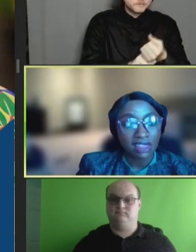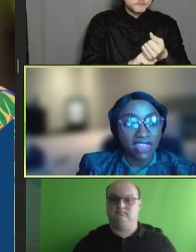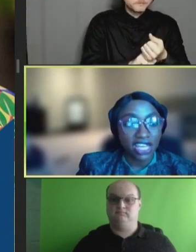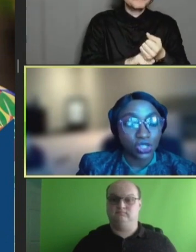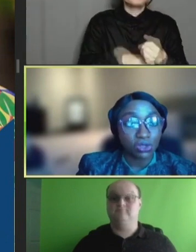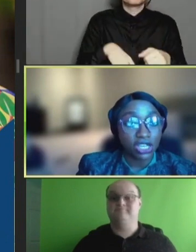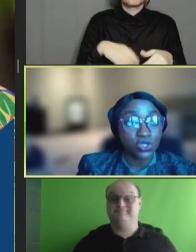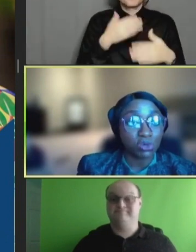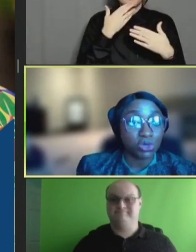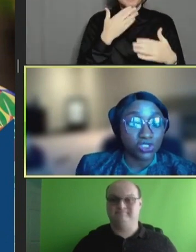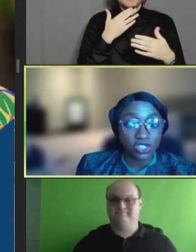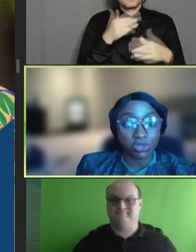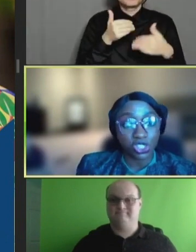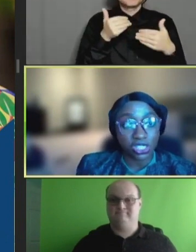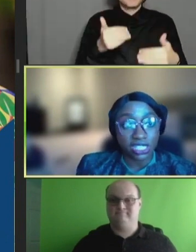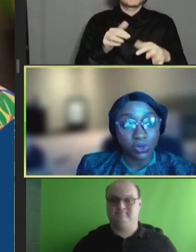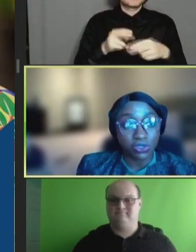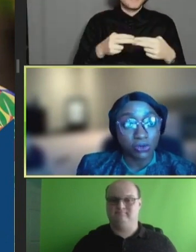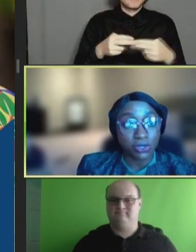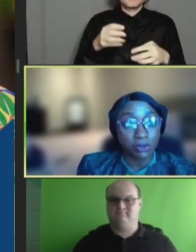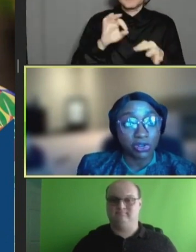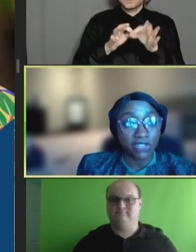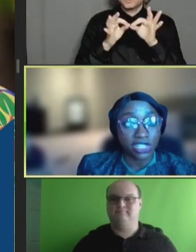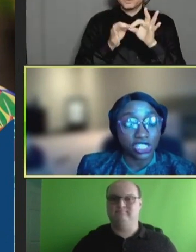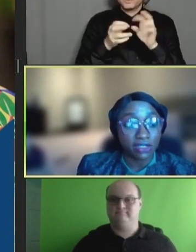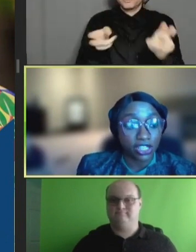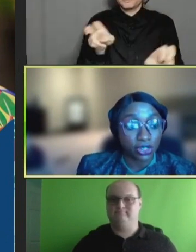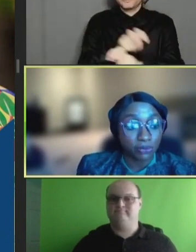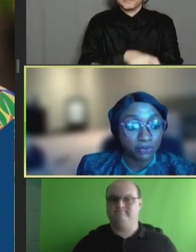Thank you. Thank you so much for this opportunity. It was a privilege. Thank you.